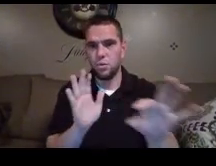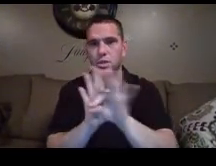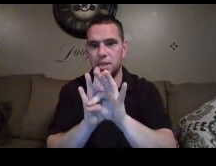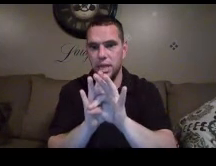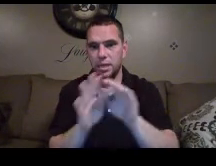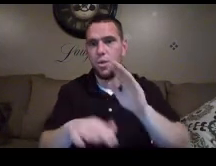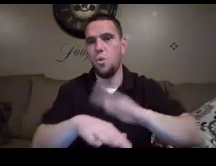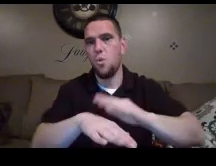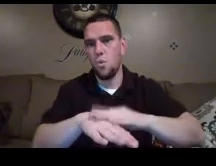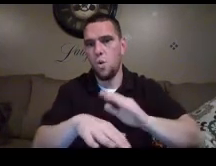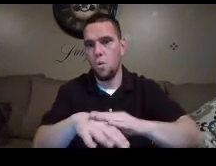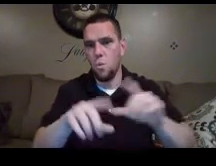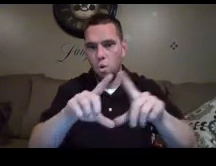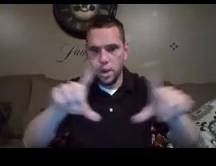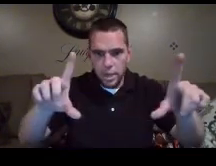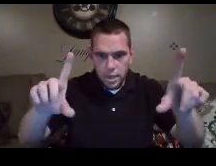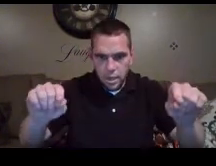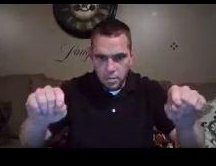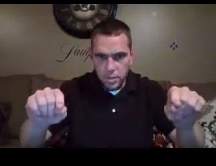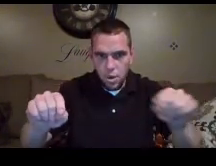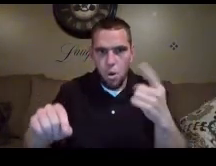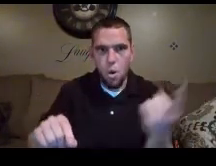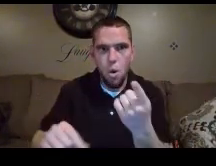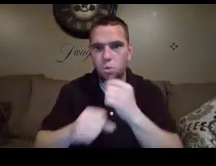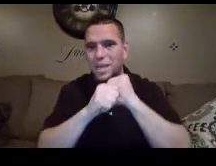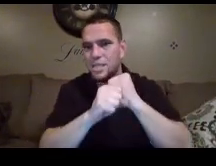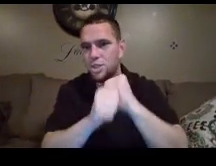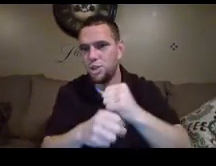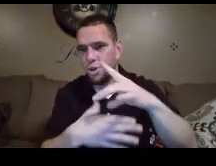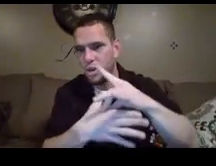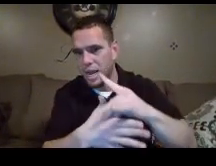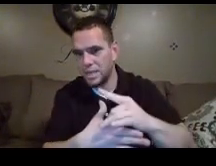It does say, "Only secure content is displayed. What's the risk? Show all content."